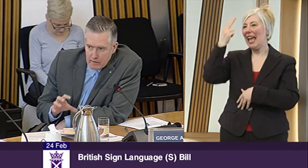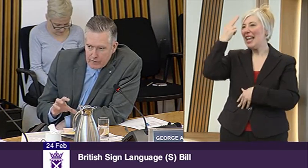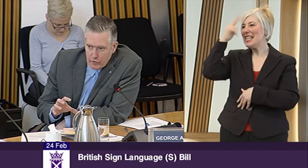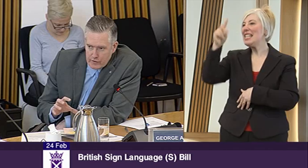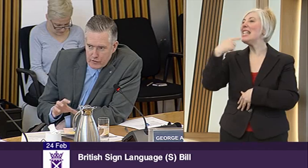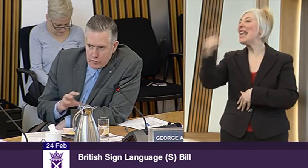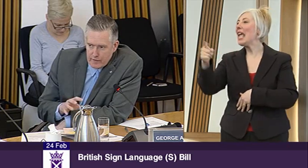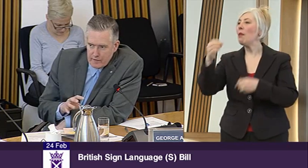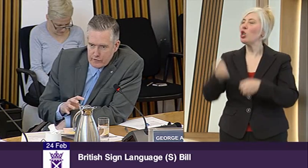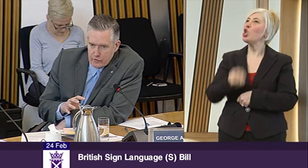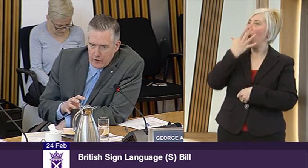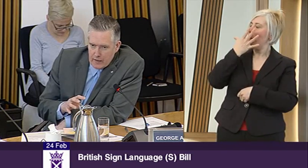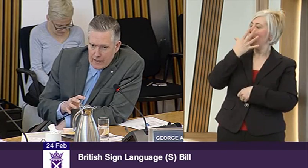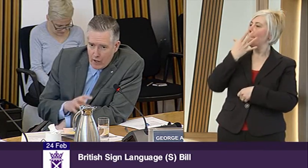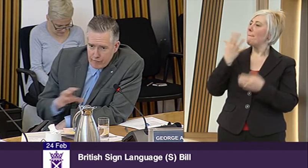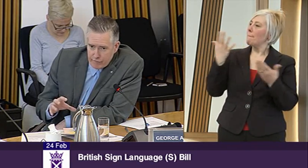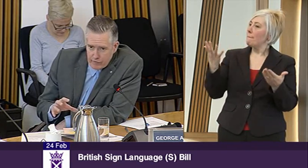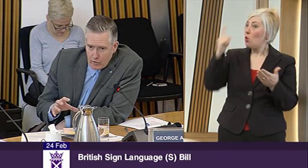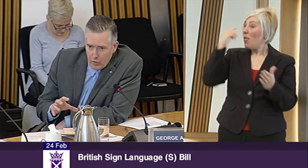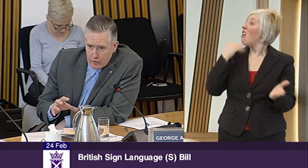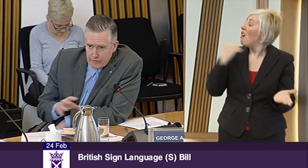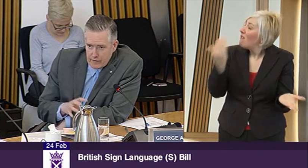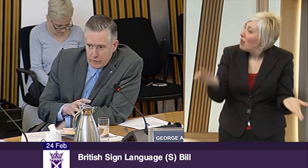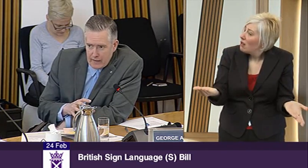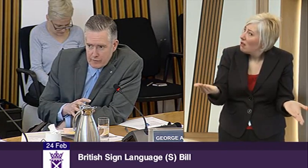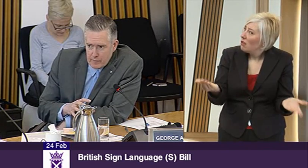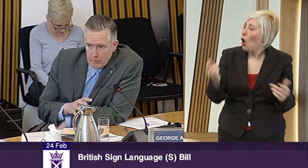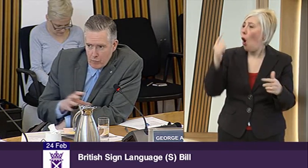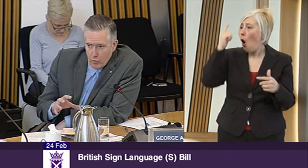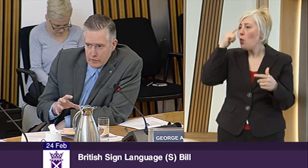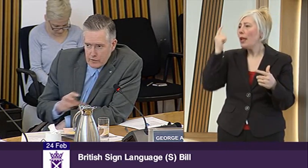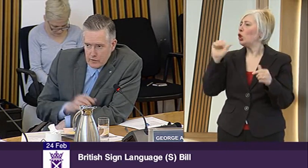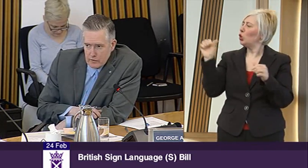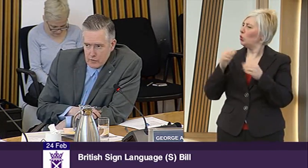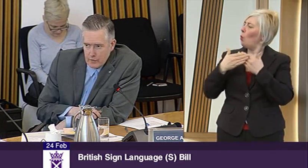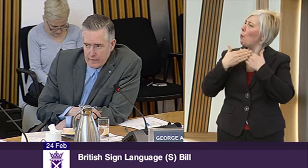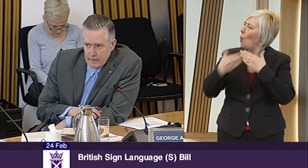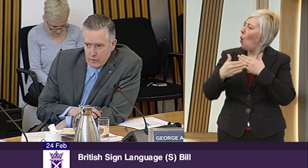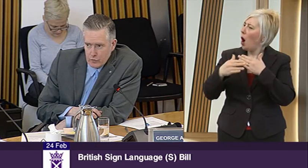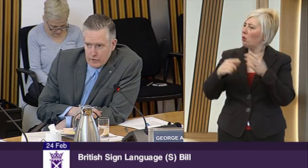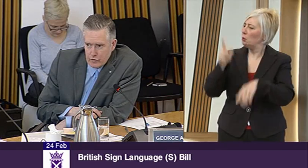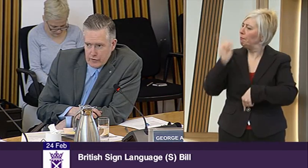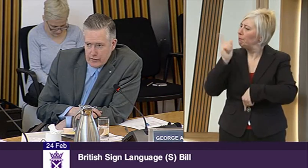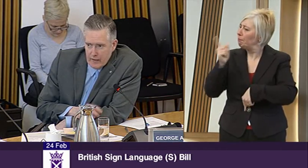is naming and shaming. Is that enough or are more sanctions needed to deal with the situation